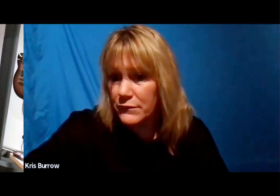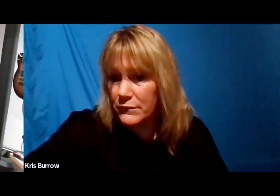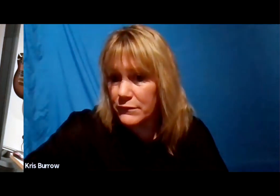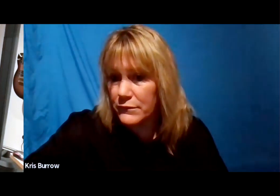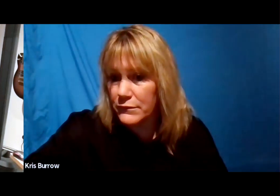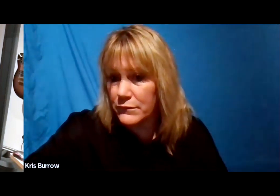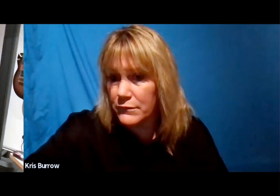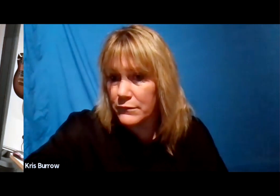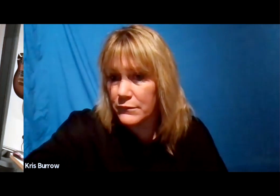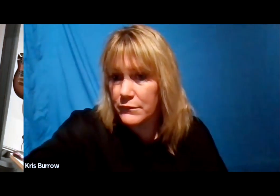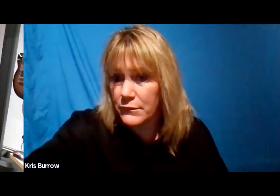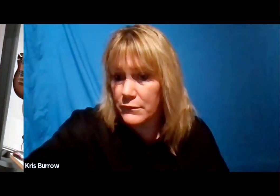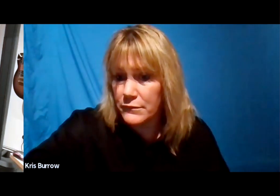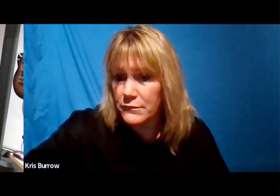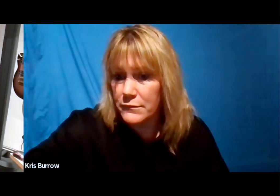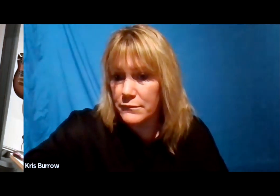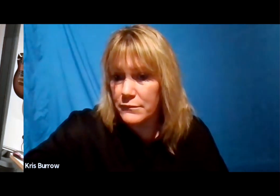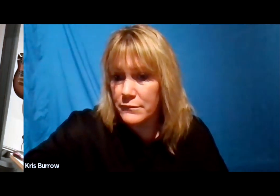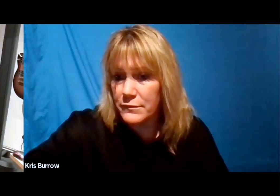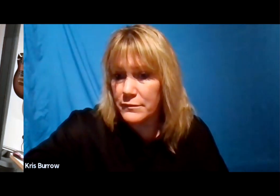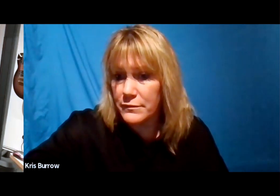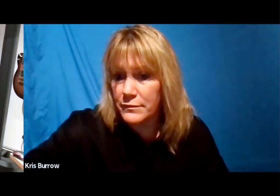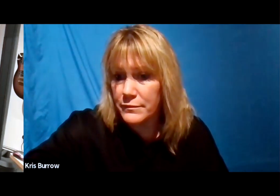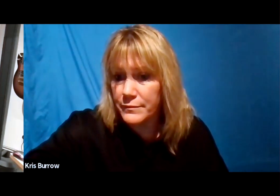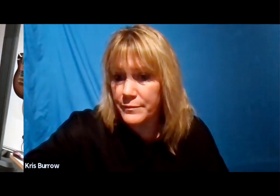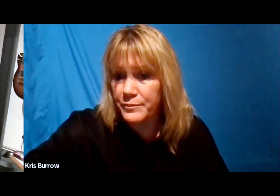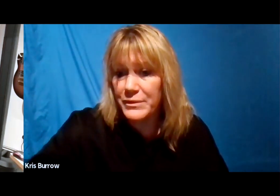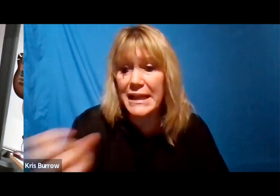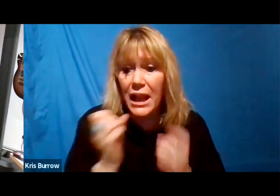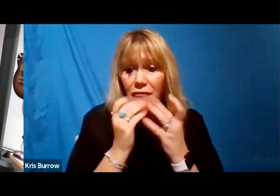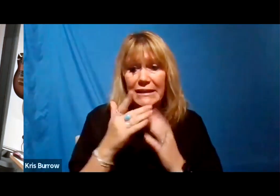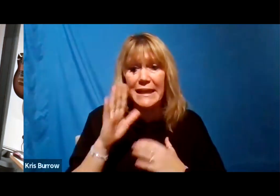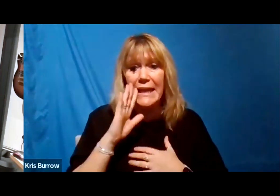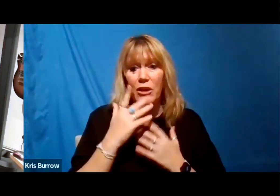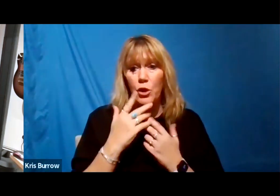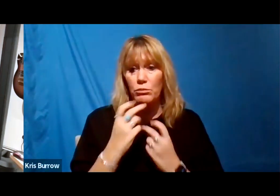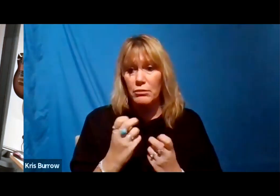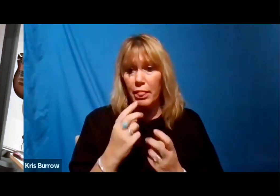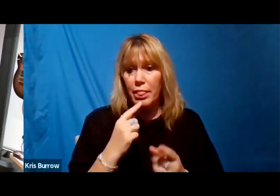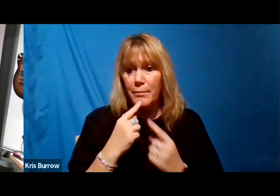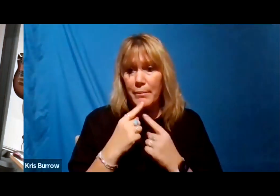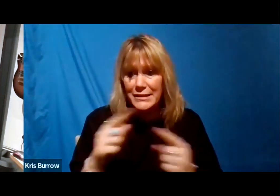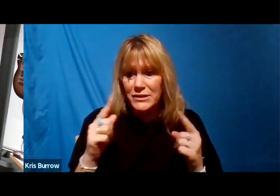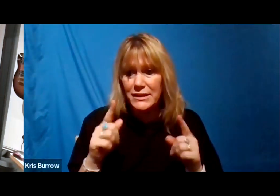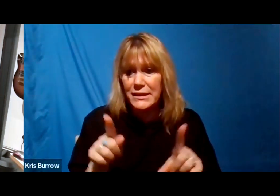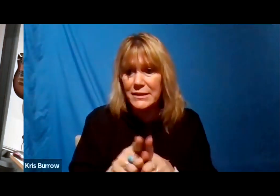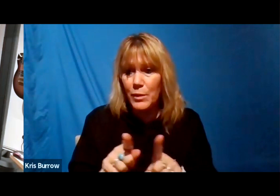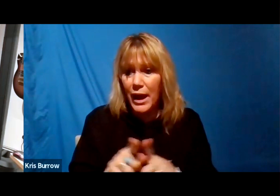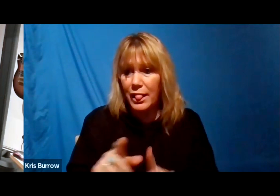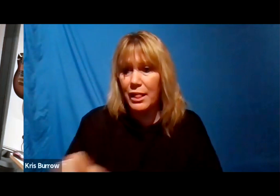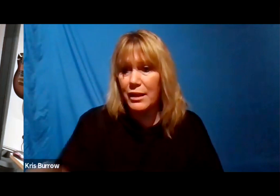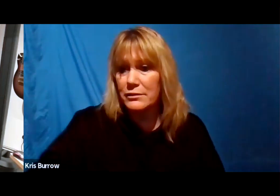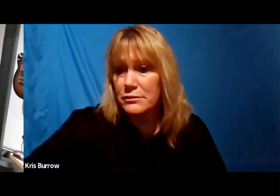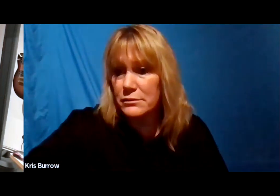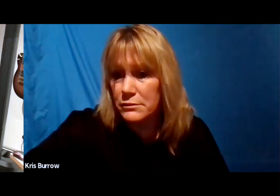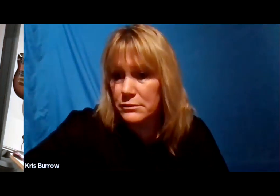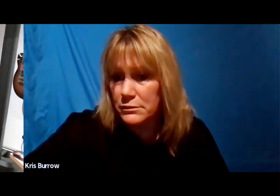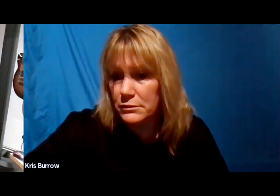I've been banned from singing them live. I'm now going to do a song called